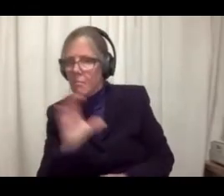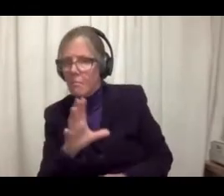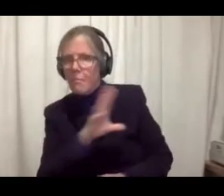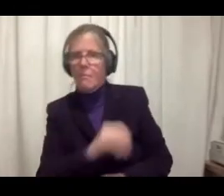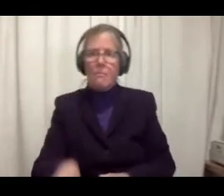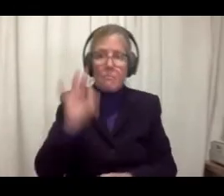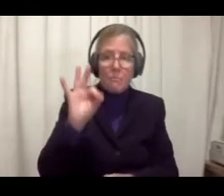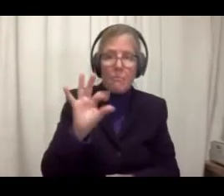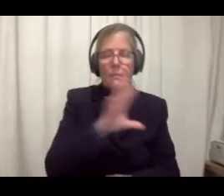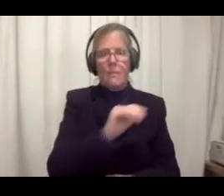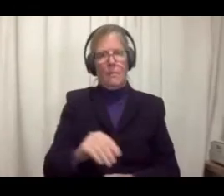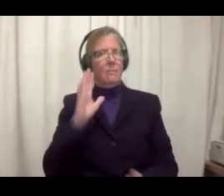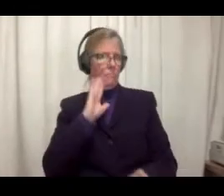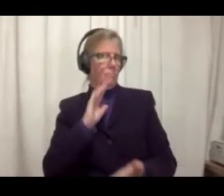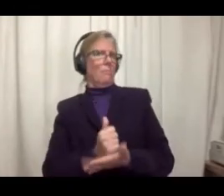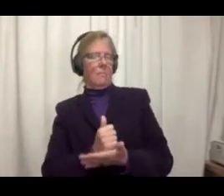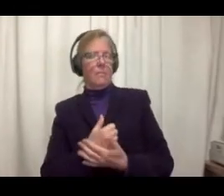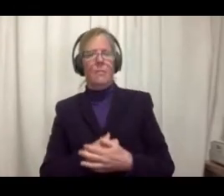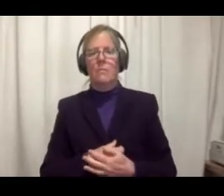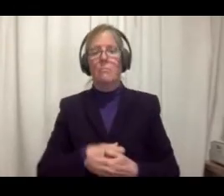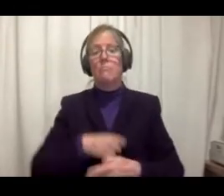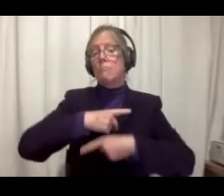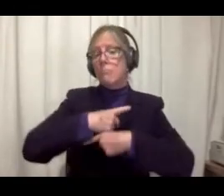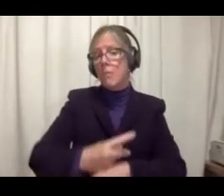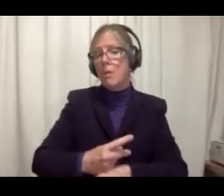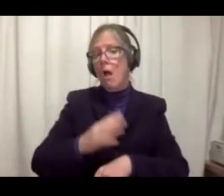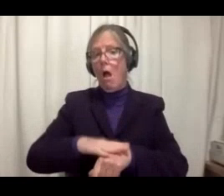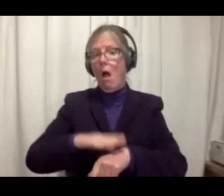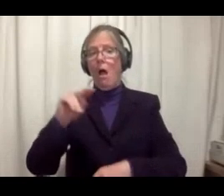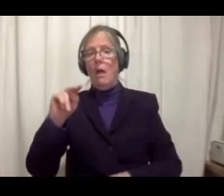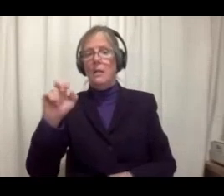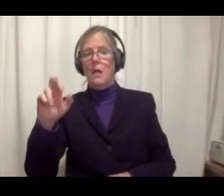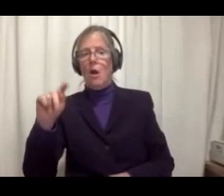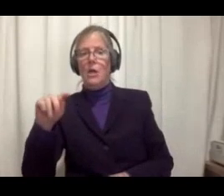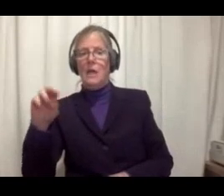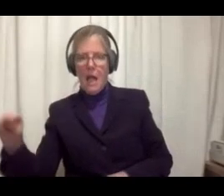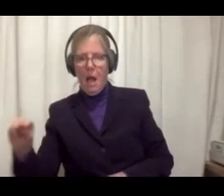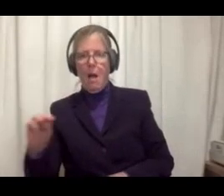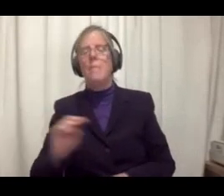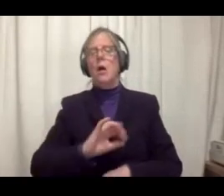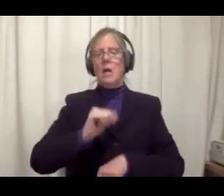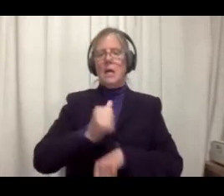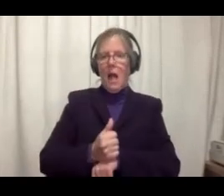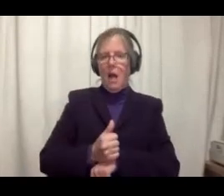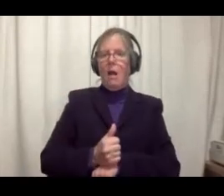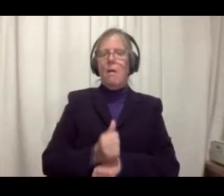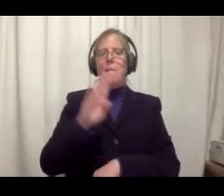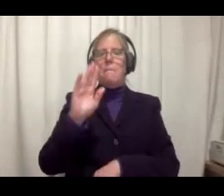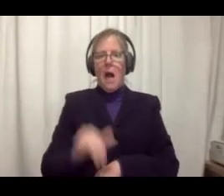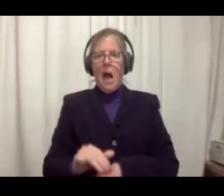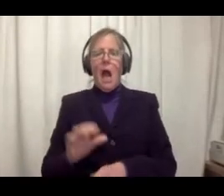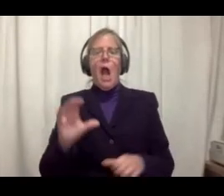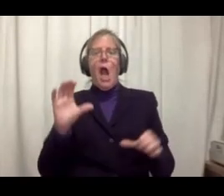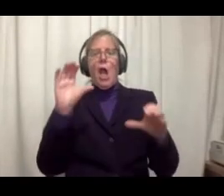on the NCRTM website are indexed by search engines like Google, which means if someone is looking